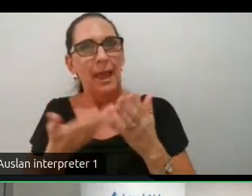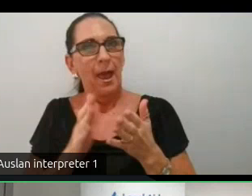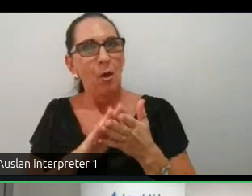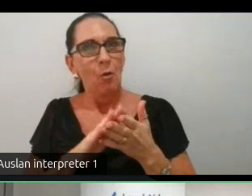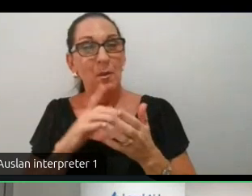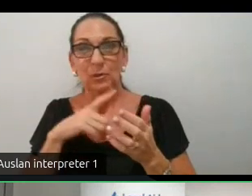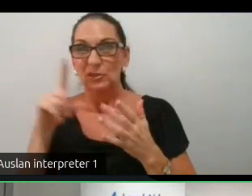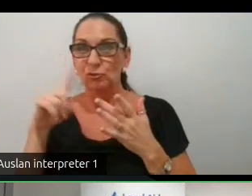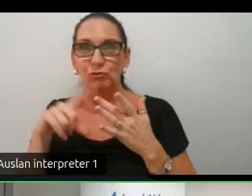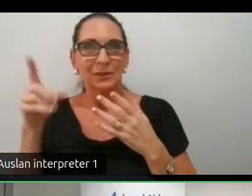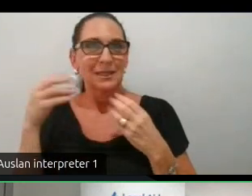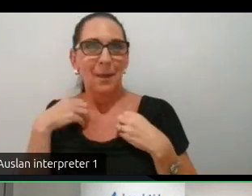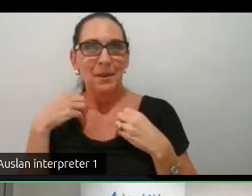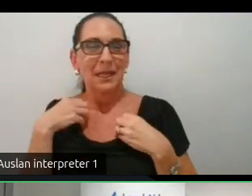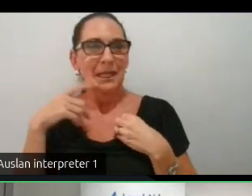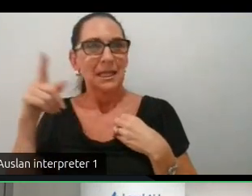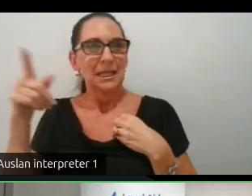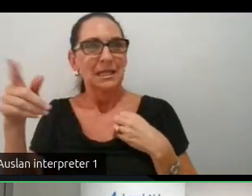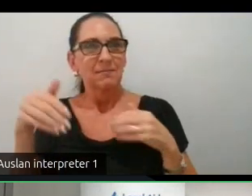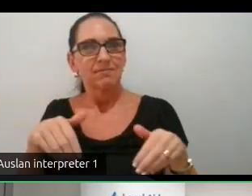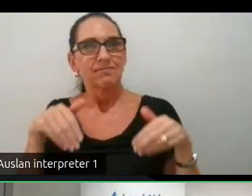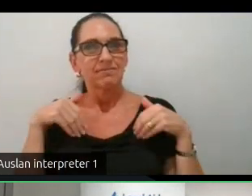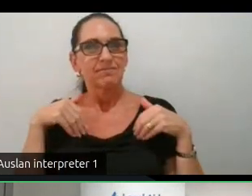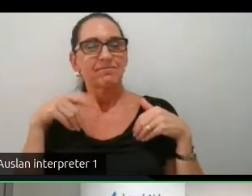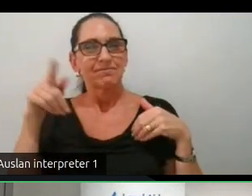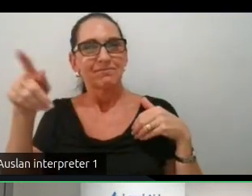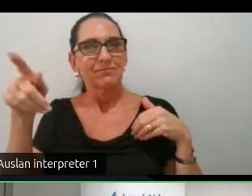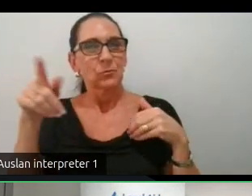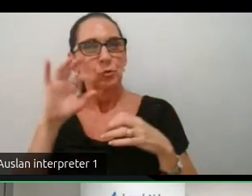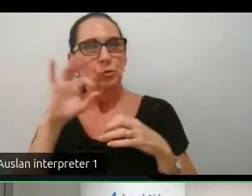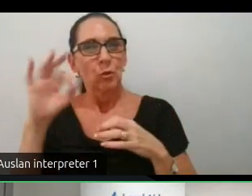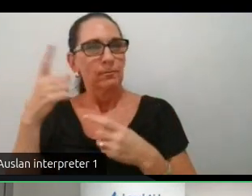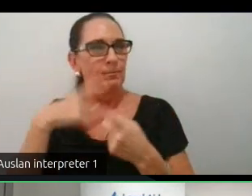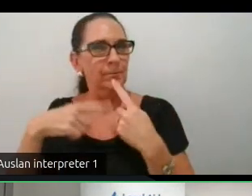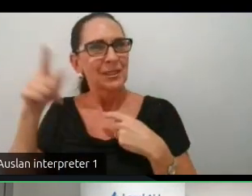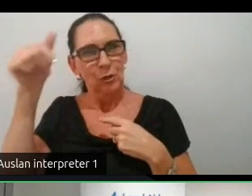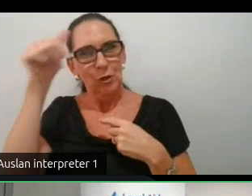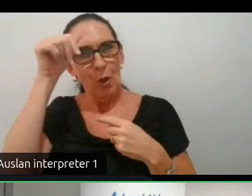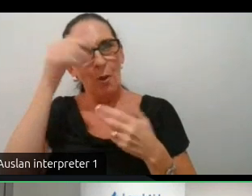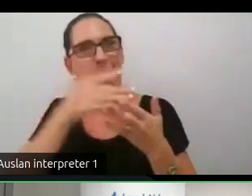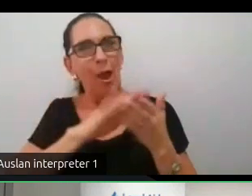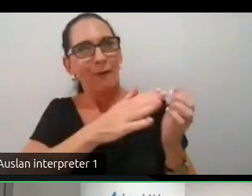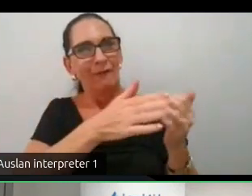you said before insurance companies are much more knowledgeable about what it takes to fix a house